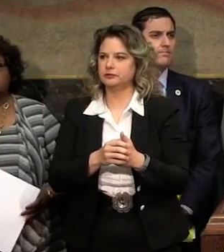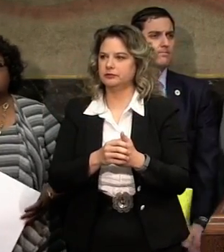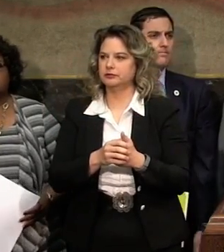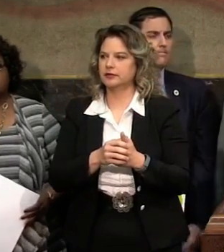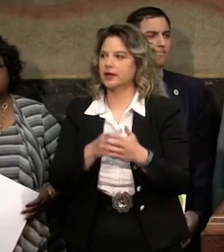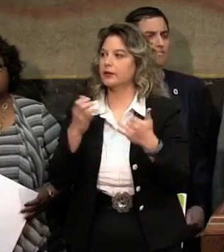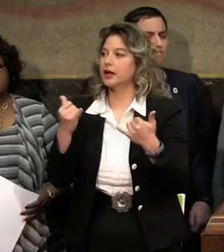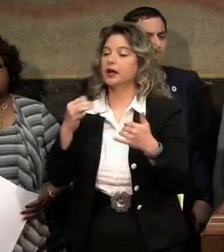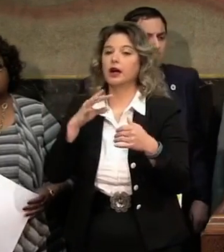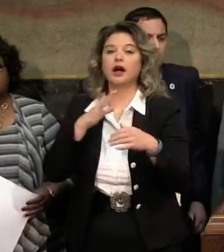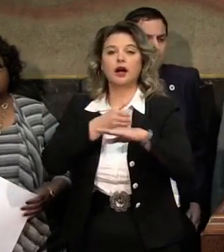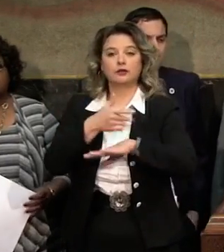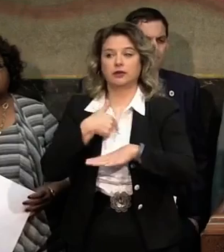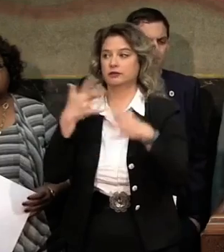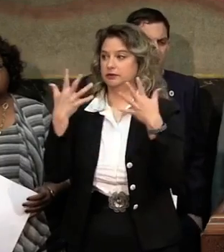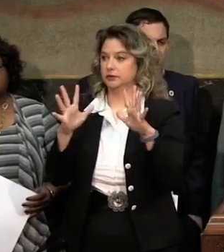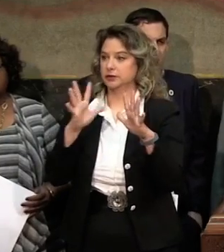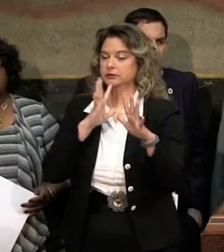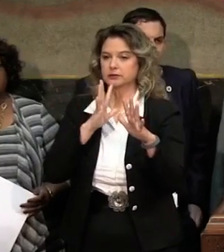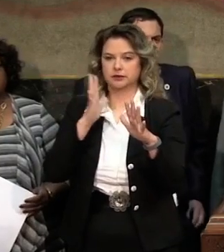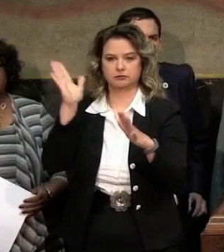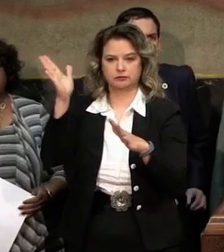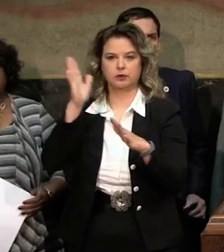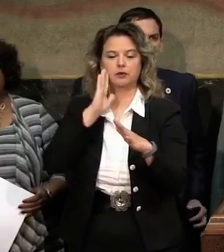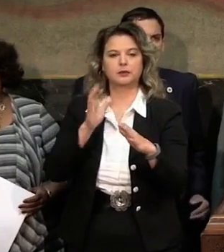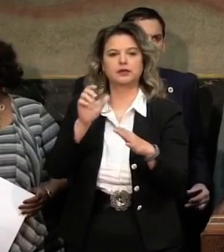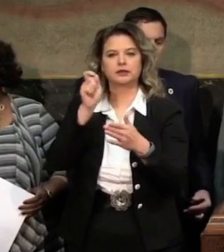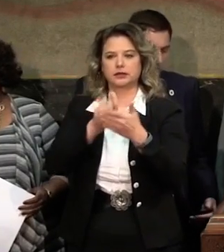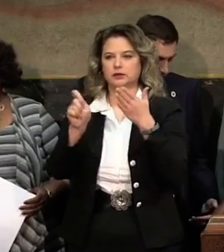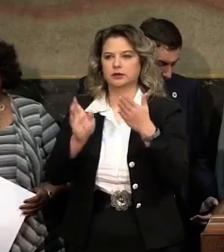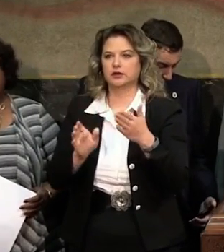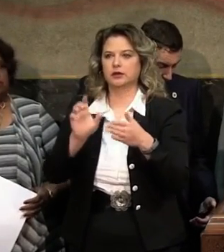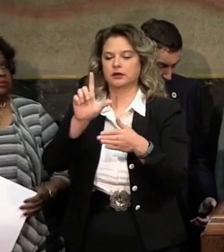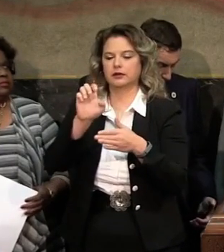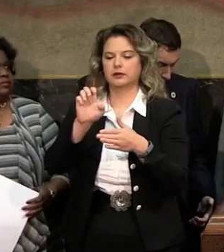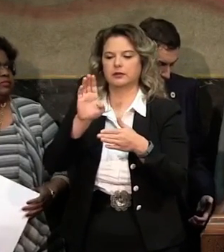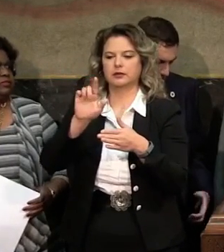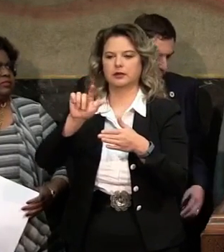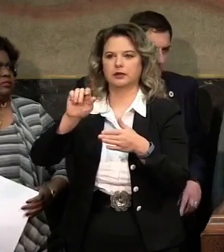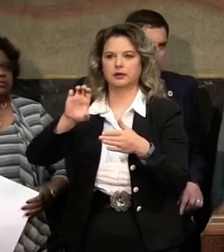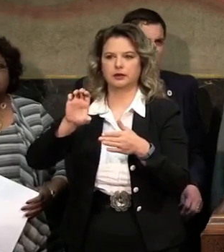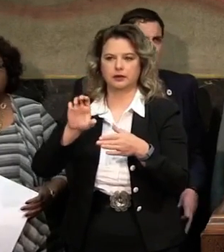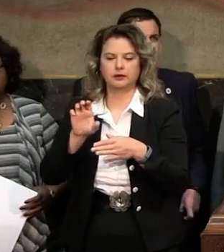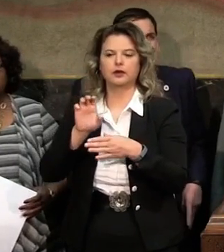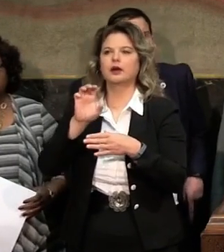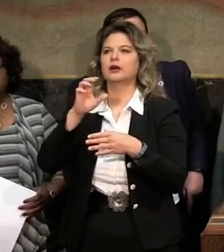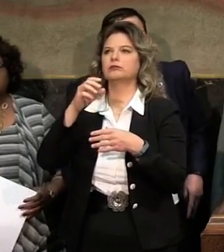me will be Secretary of LeBlanc, Chief Justice Johnson, state representative